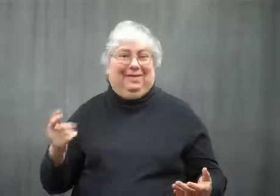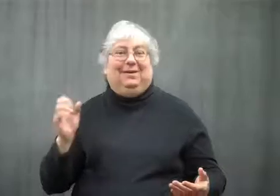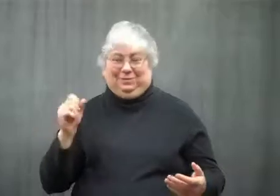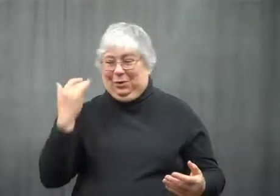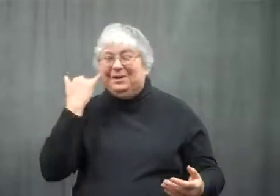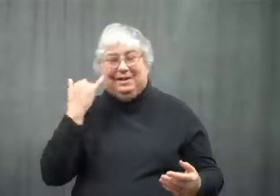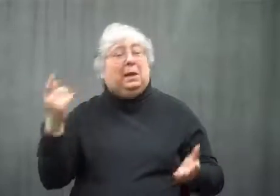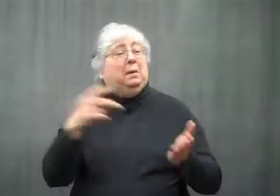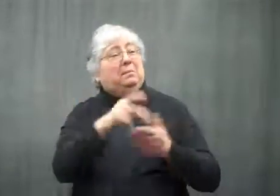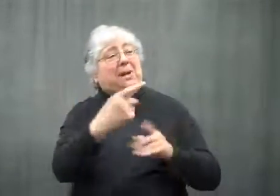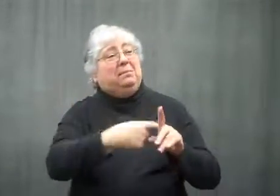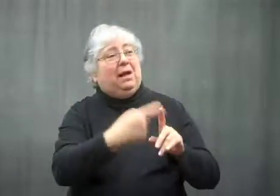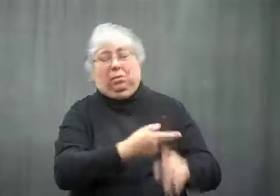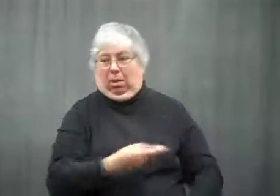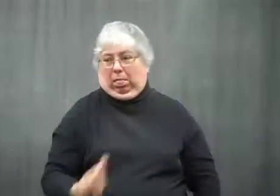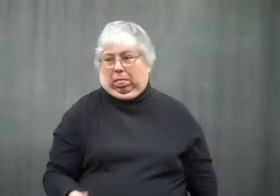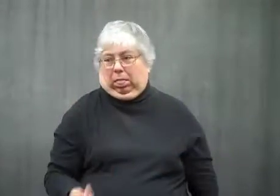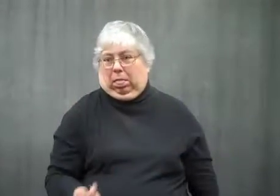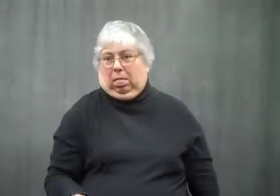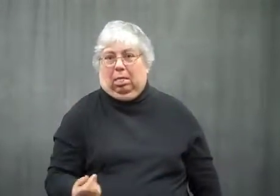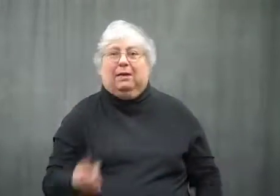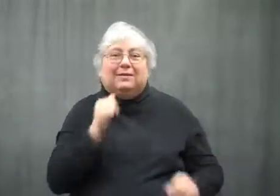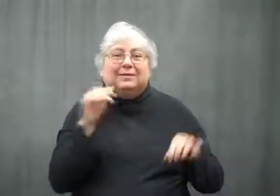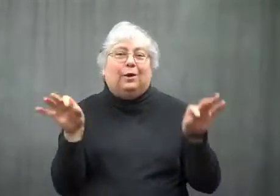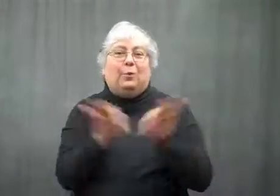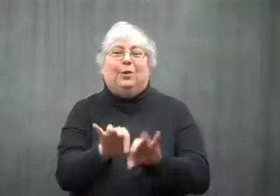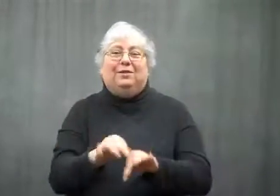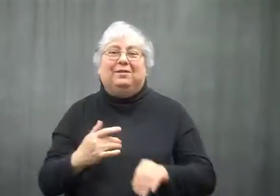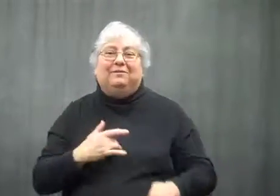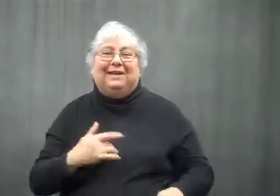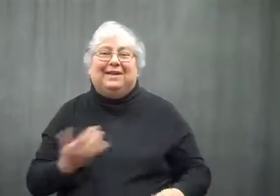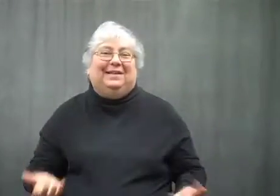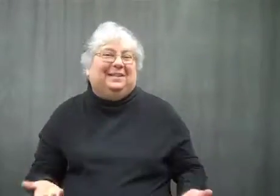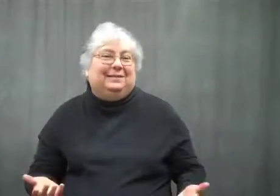They would be paying out much more than the insurance premiums taken in.